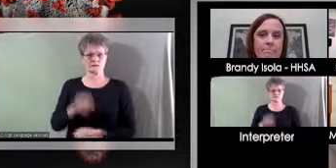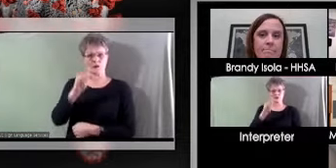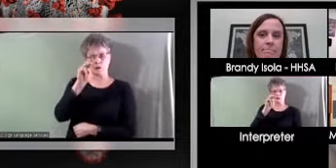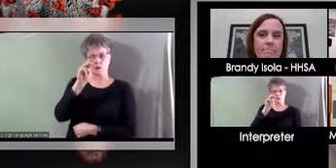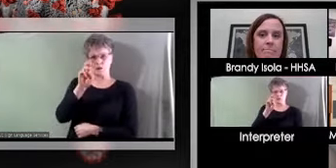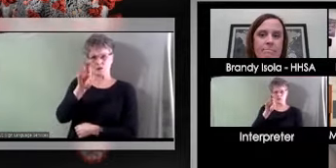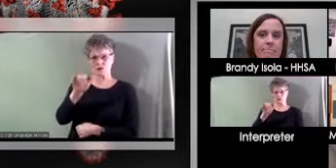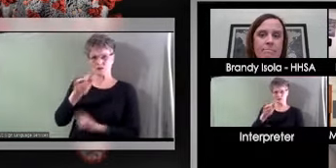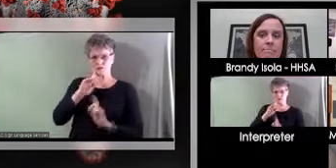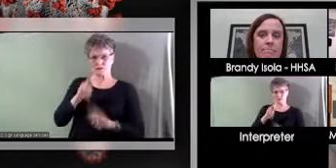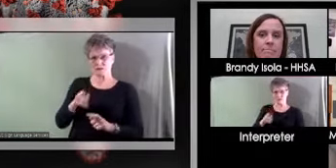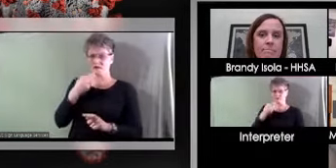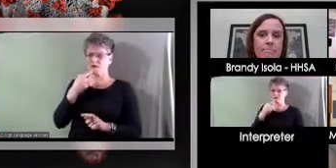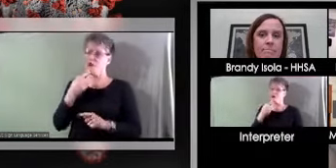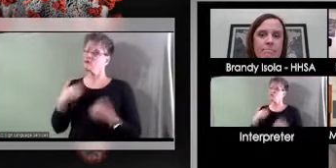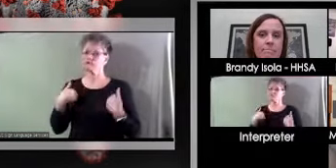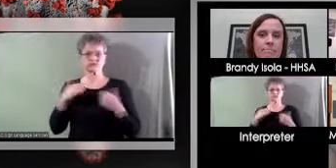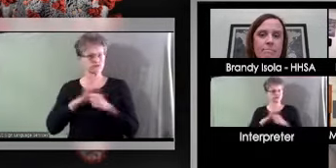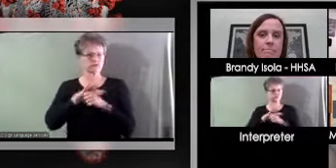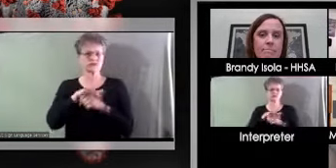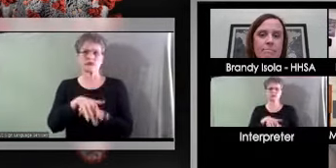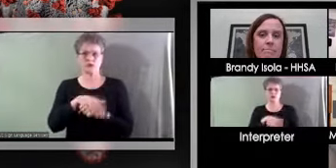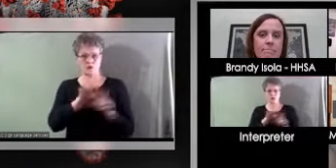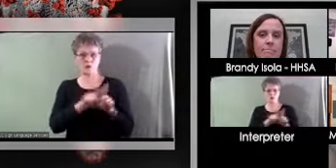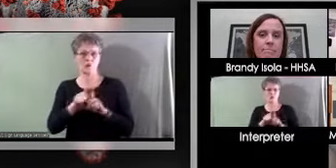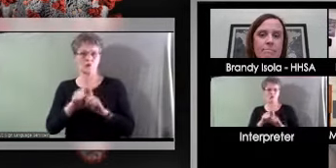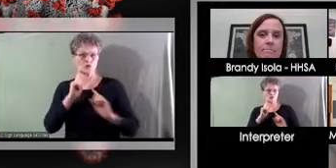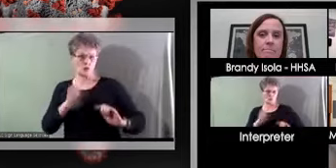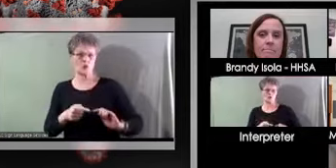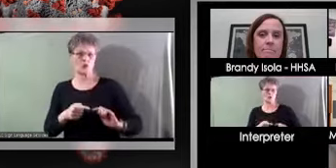we have more than on order and we actually have quite a few